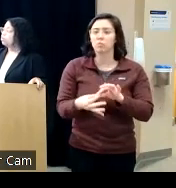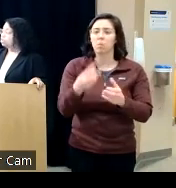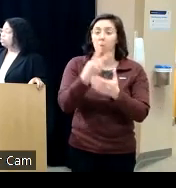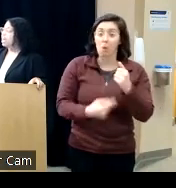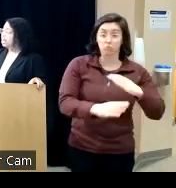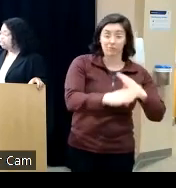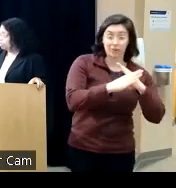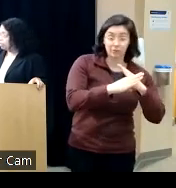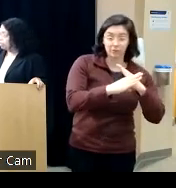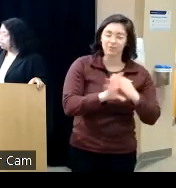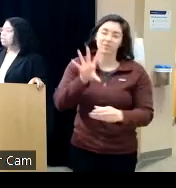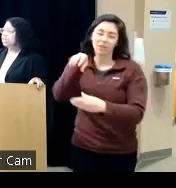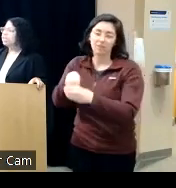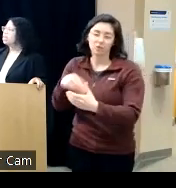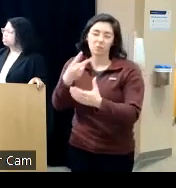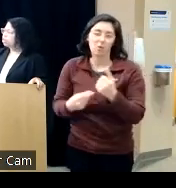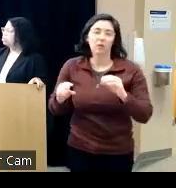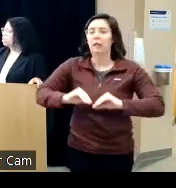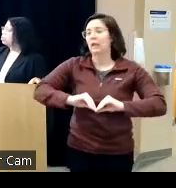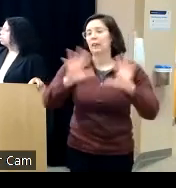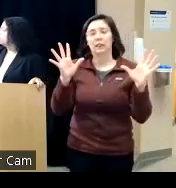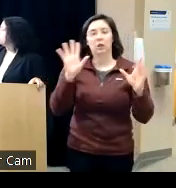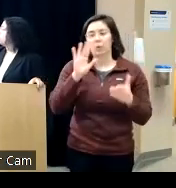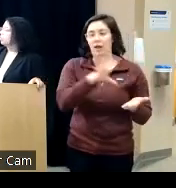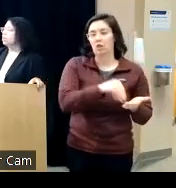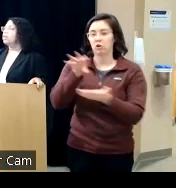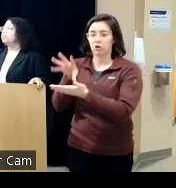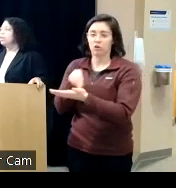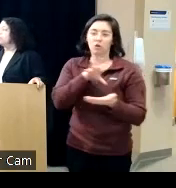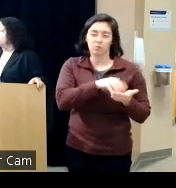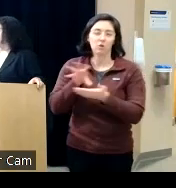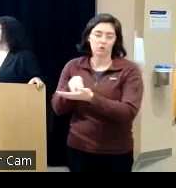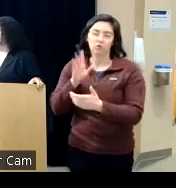both prevention and intervention clearly there's going to be learnings with regard to intervention